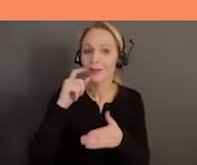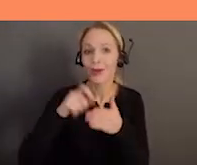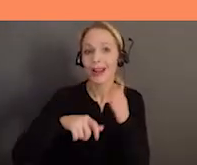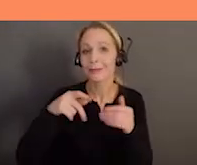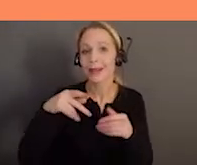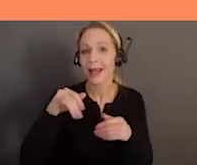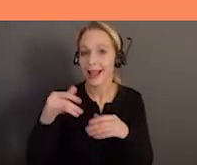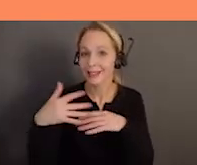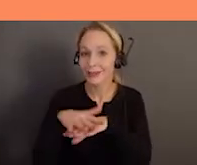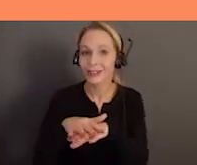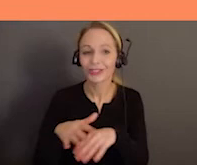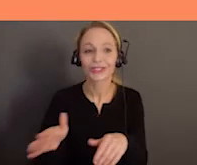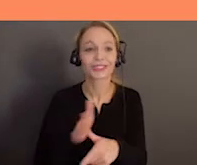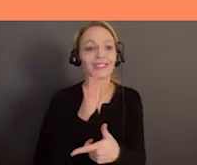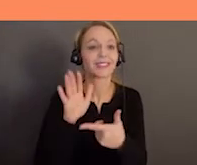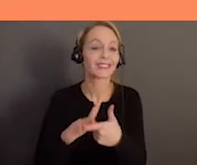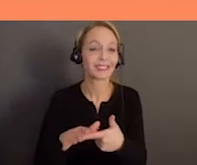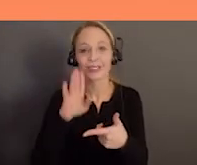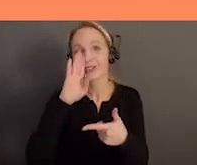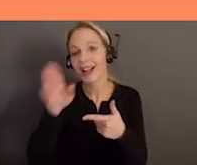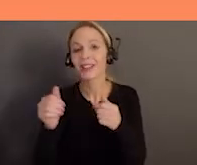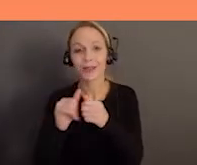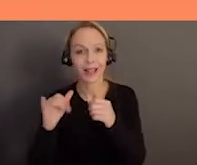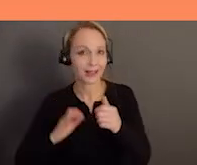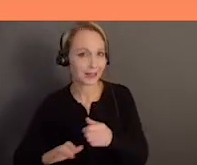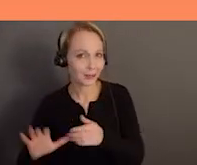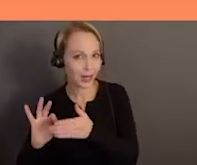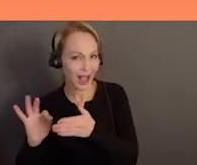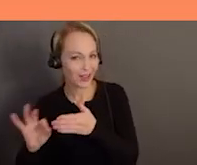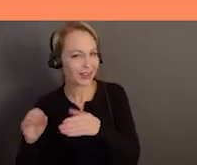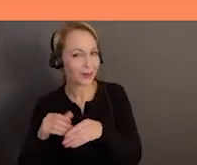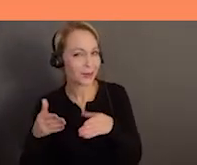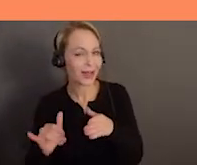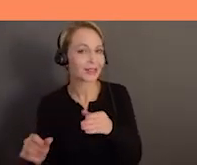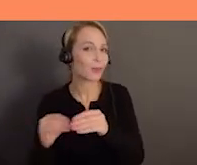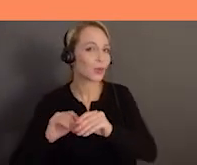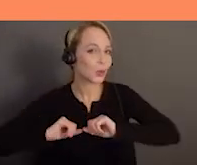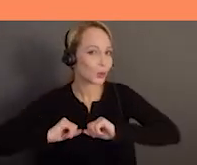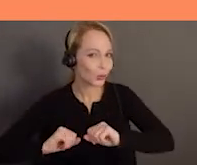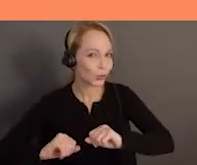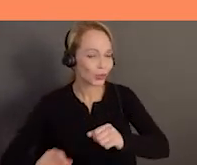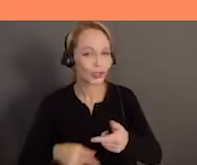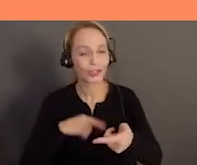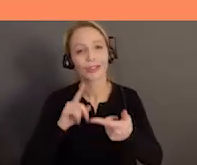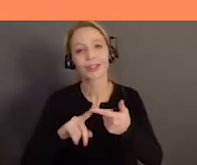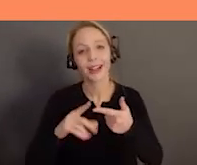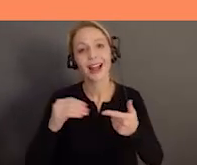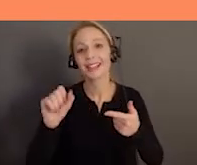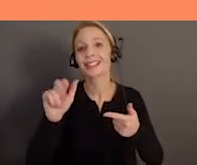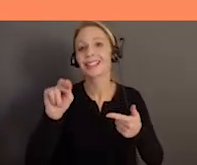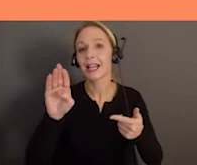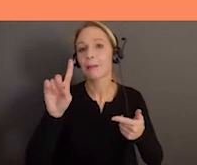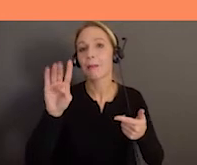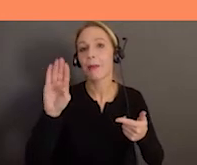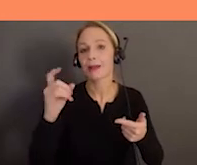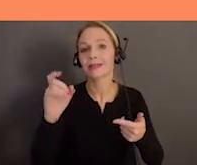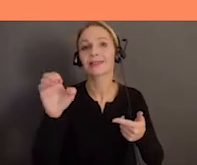DIRECTLY WITH THE CUSTOMER ACCOUNT IN A WAY THAT IS MORE SECURE. AND SANDBOXES FOR ALL ENTERPRISE TIER CUSTOMERS AS A